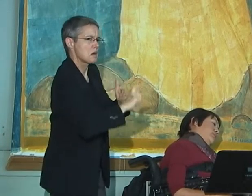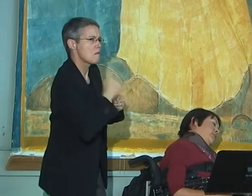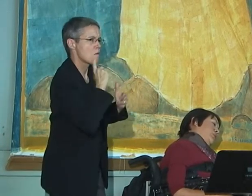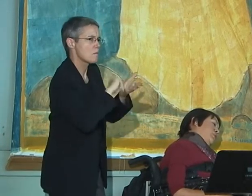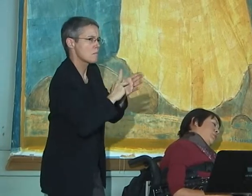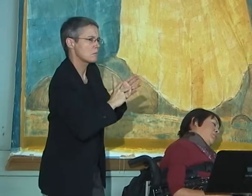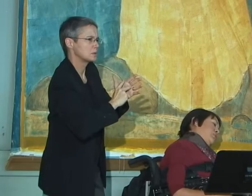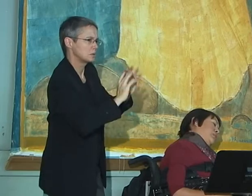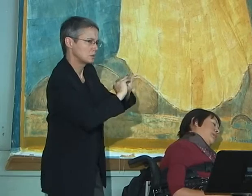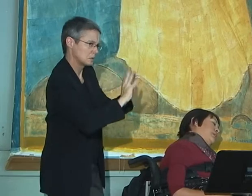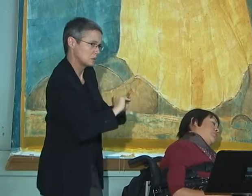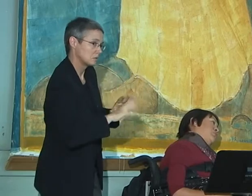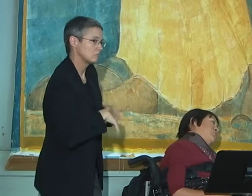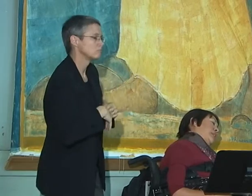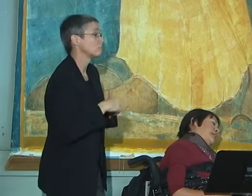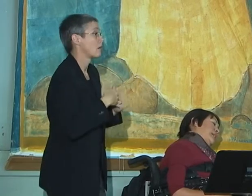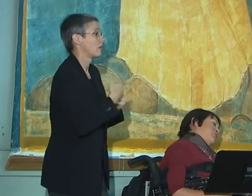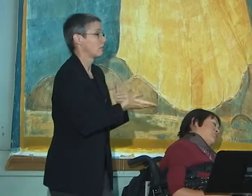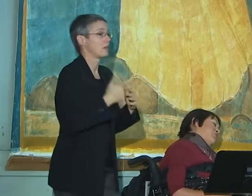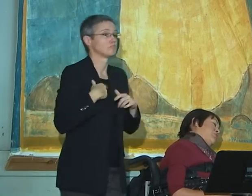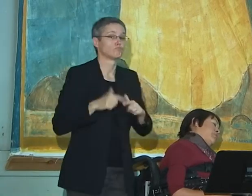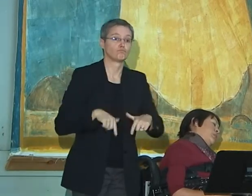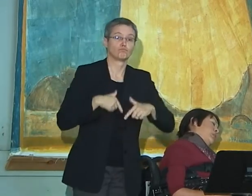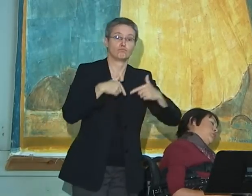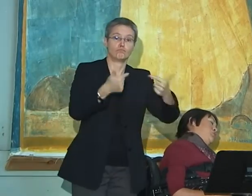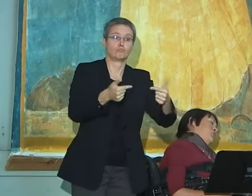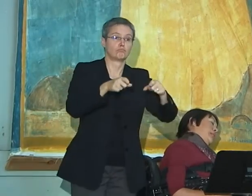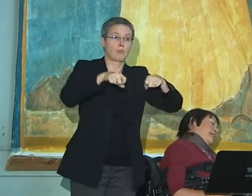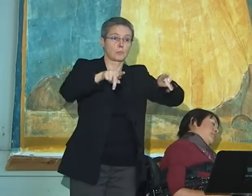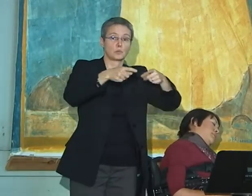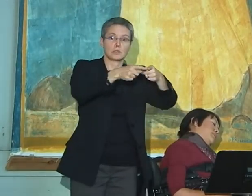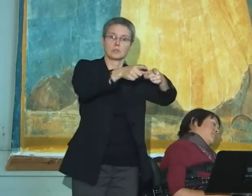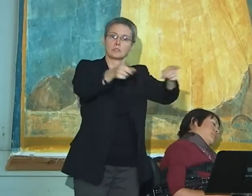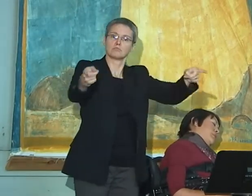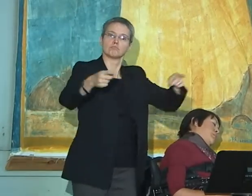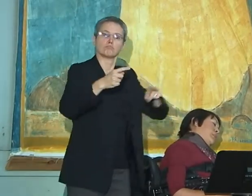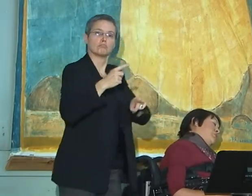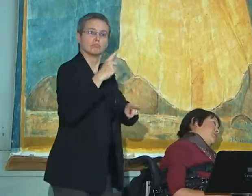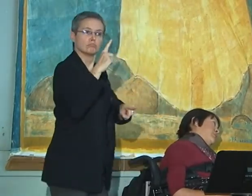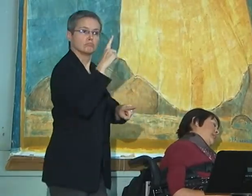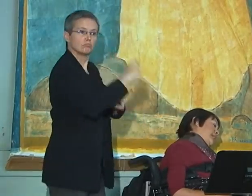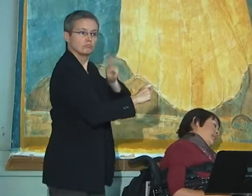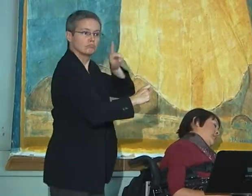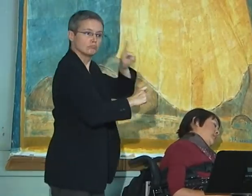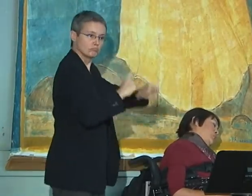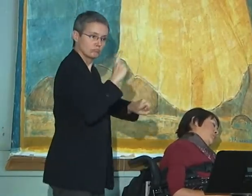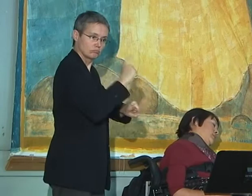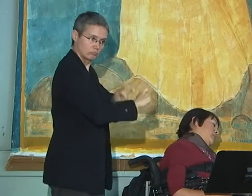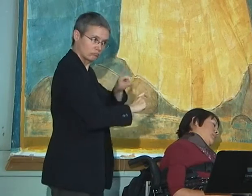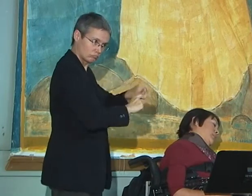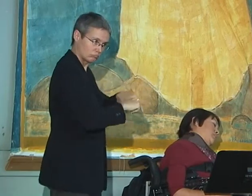to give you an opportunity to directly ask questions to the candidates. I'll remind you of this again when the time comes,